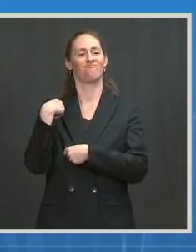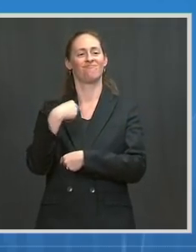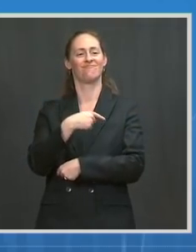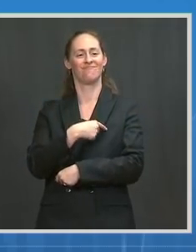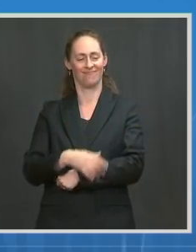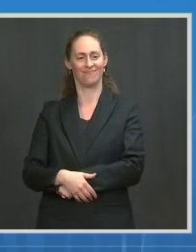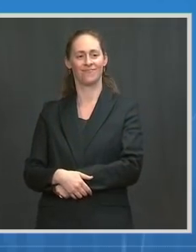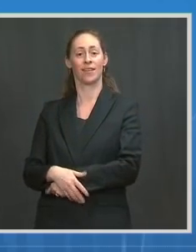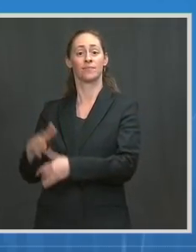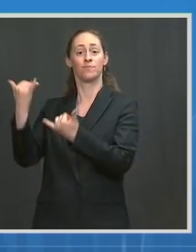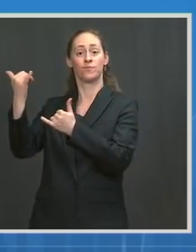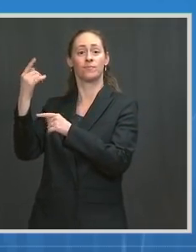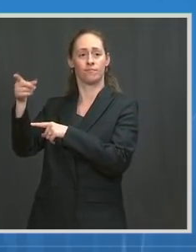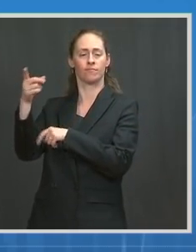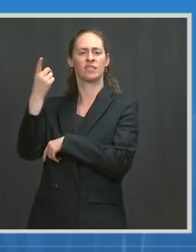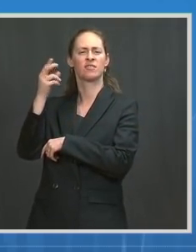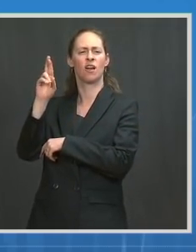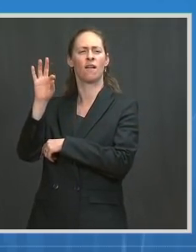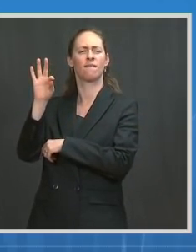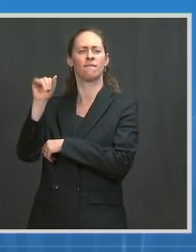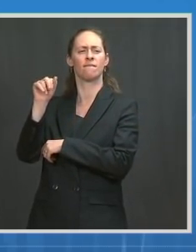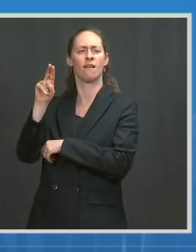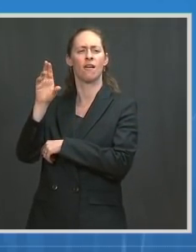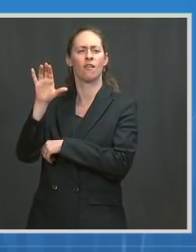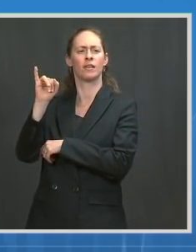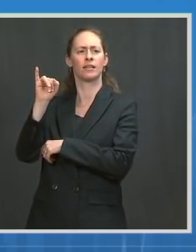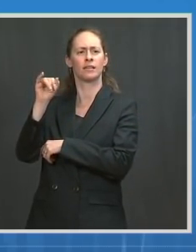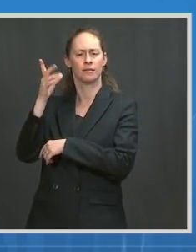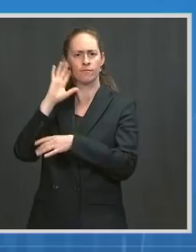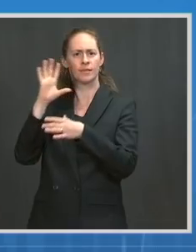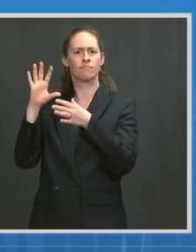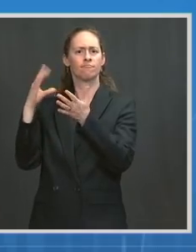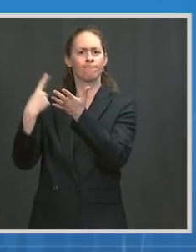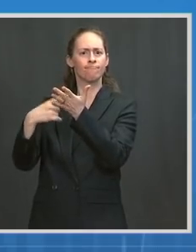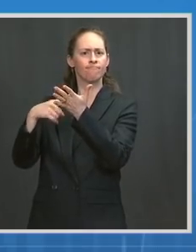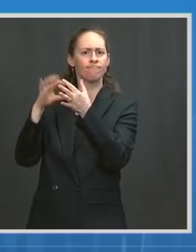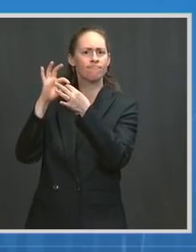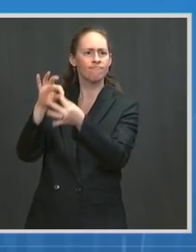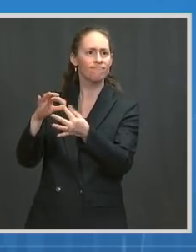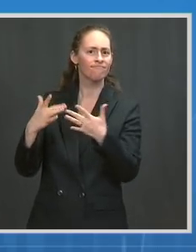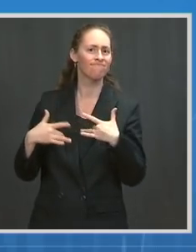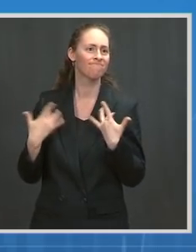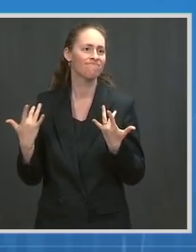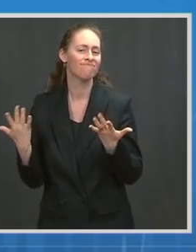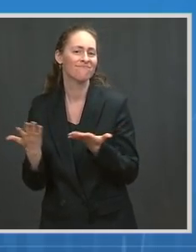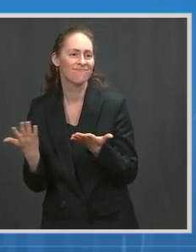the latest developments in science and Dr. Walensky will provide an important update on public health guidelines.